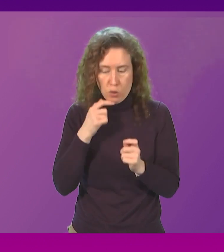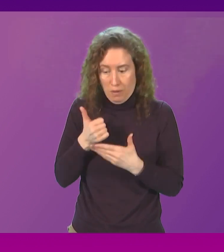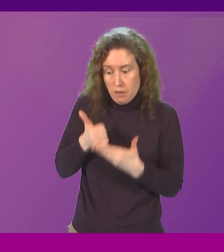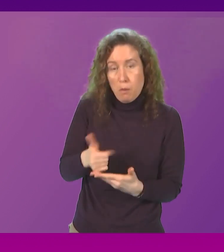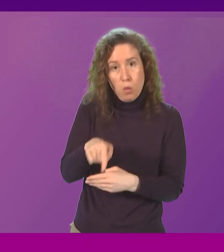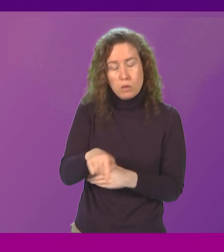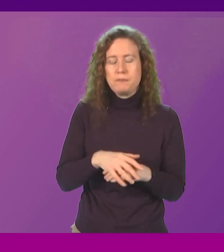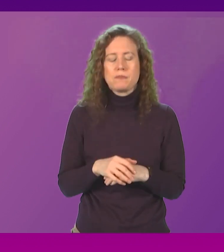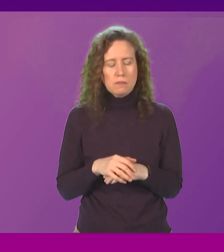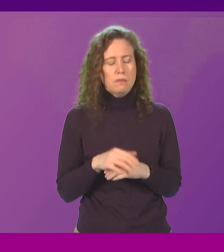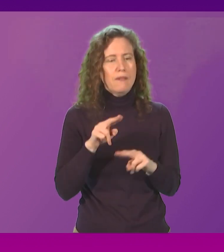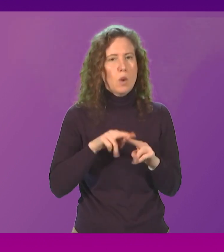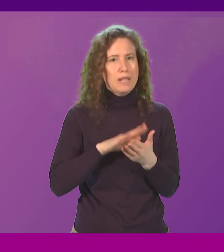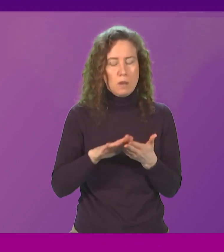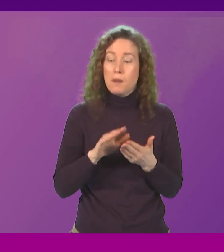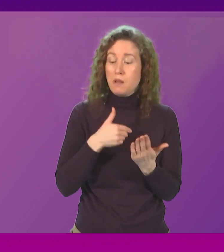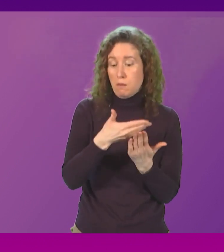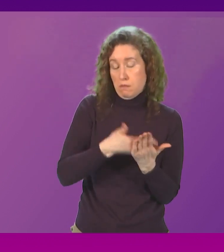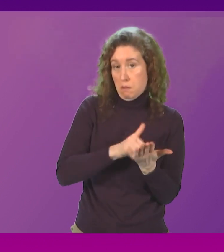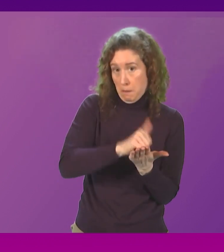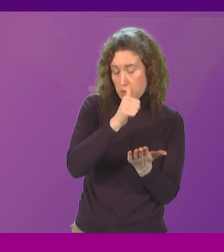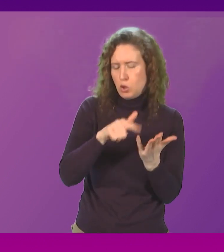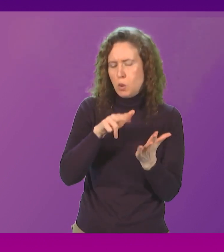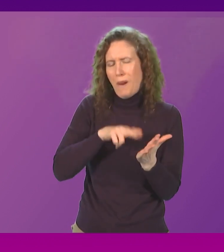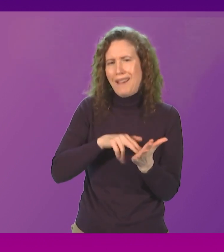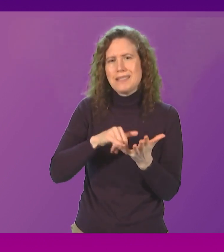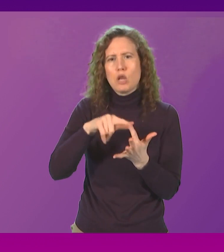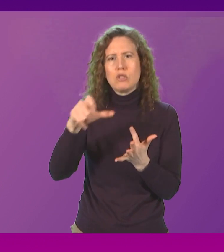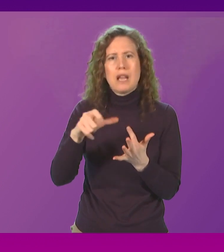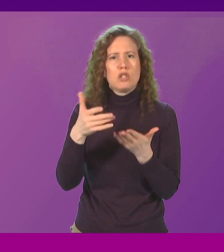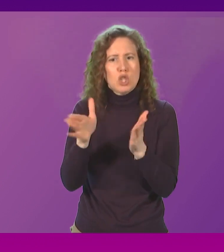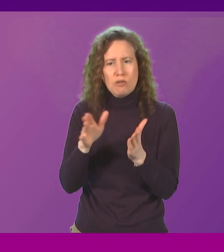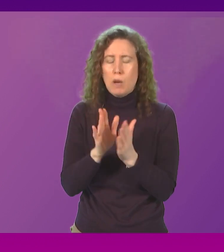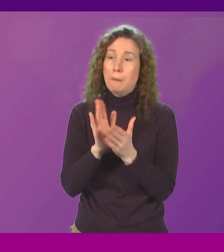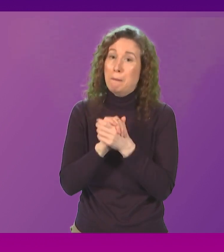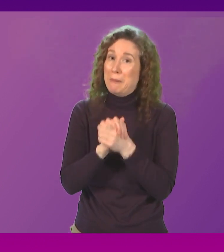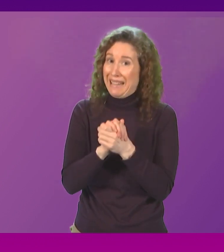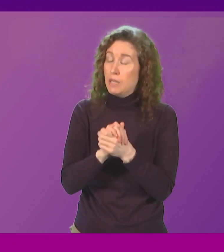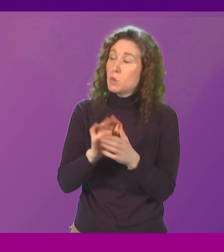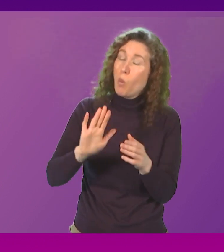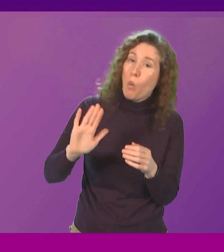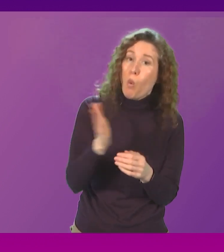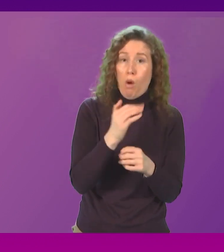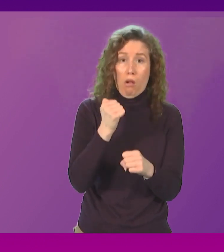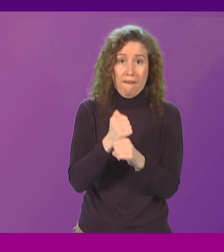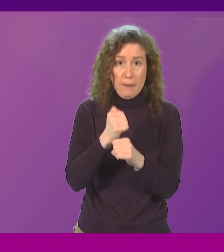Following the publication of the report, UN secretary general António Guterres made a plea to all Governments. He said: